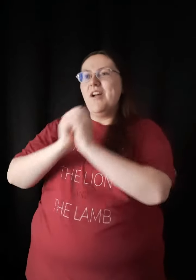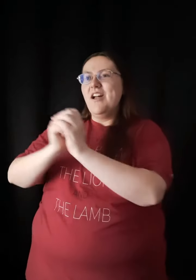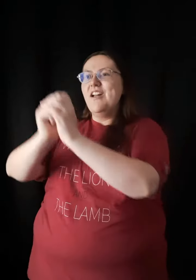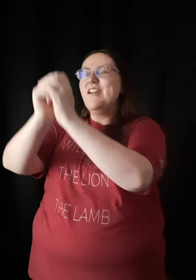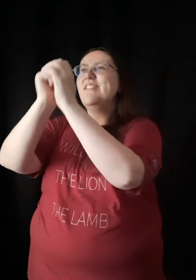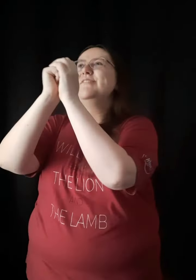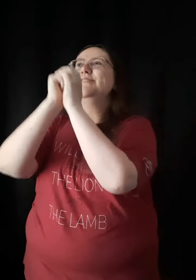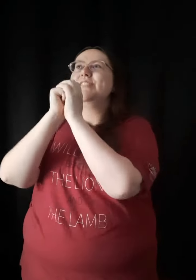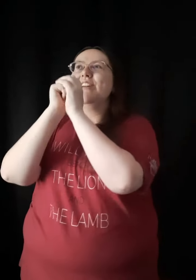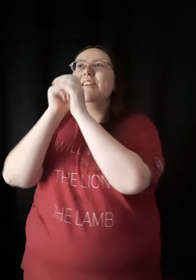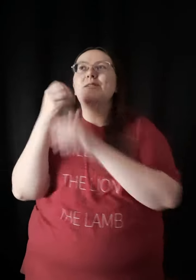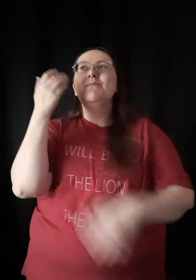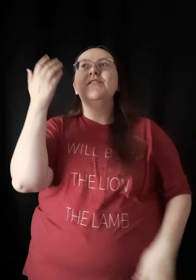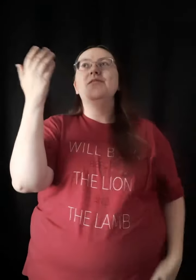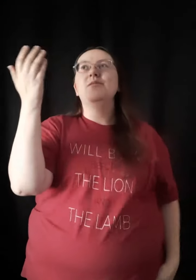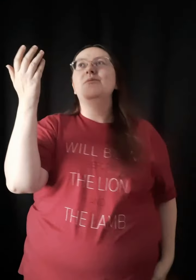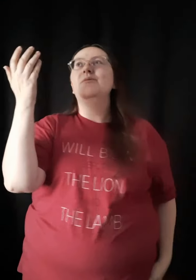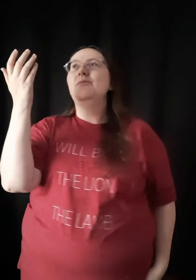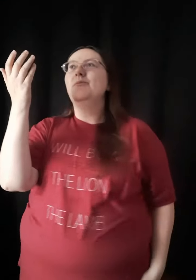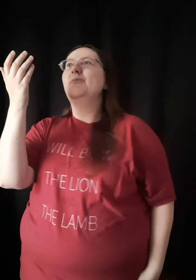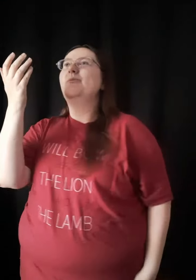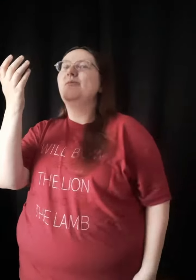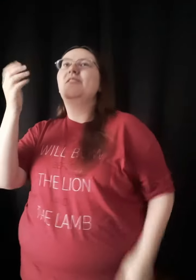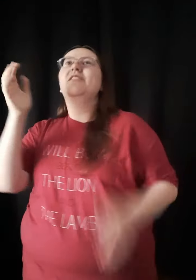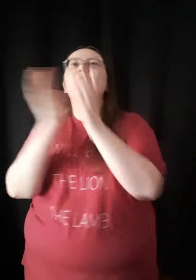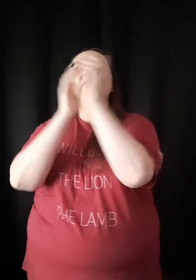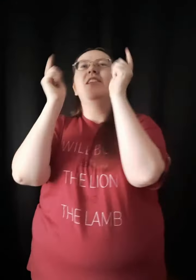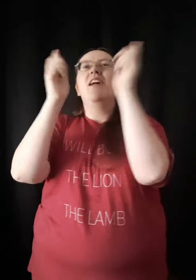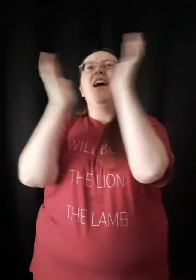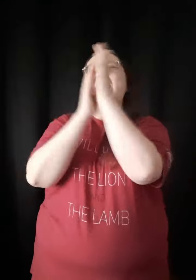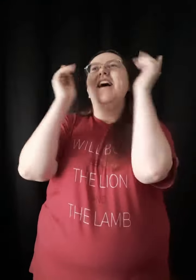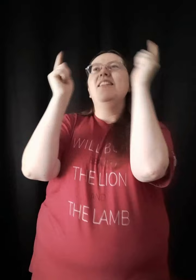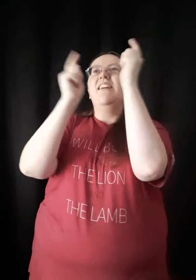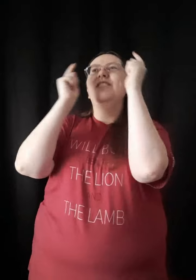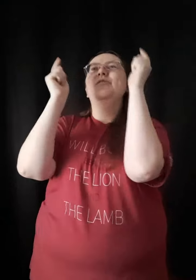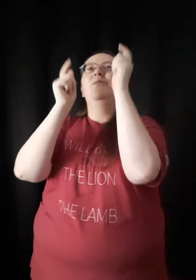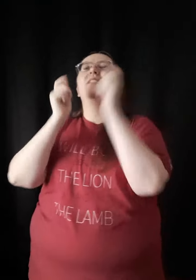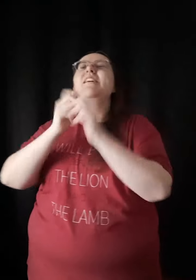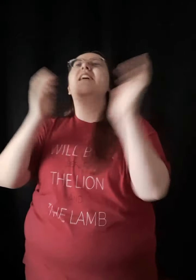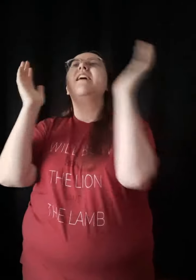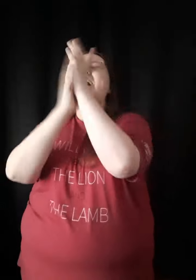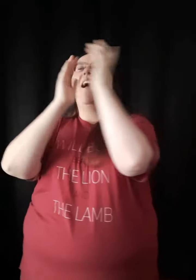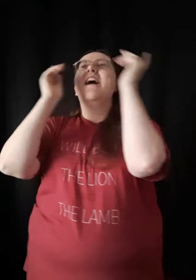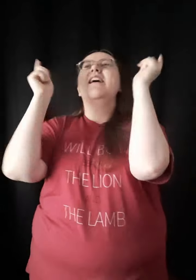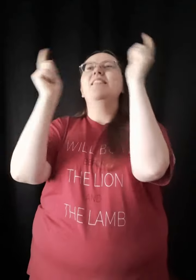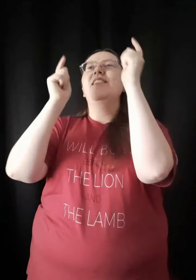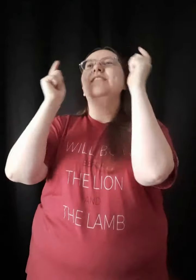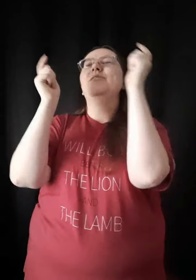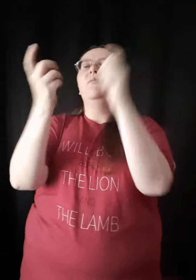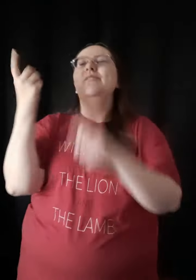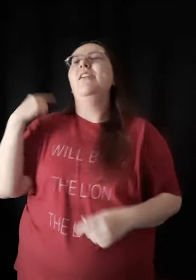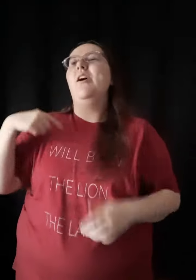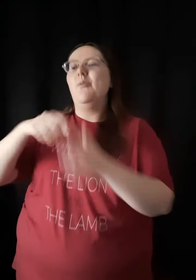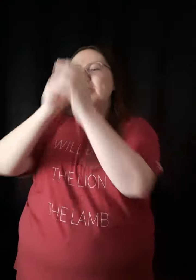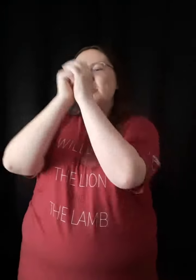We worship you Hallelujah, hallelujah, hallelujah